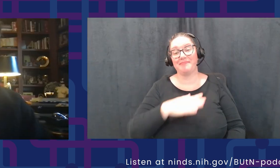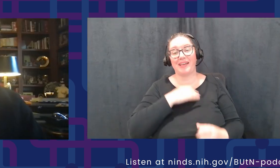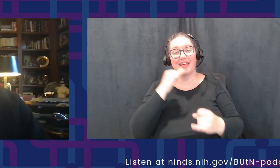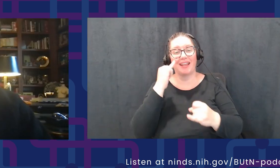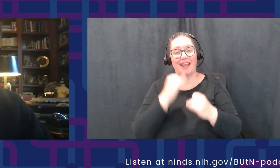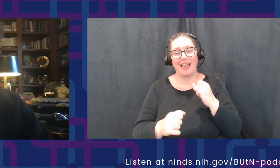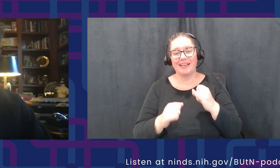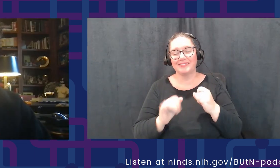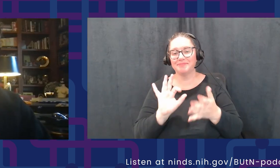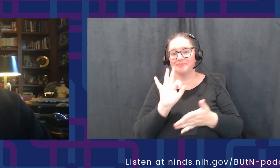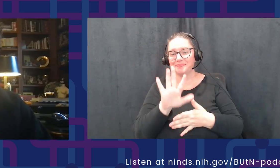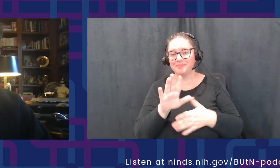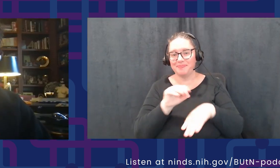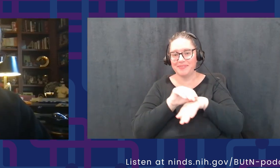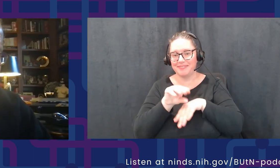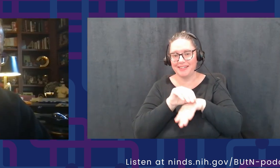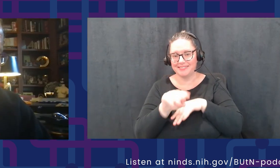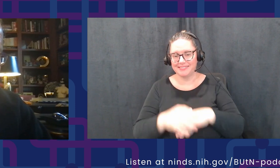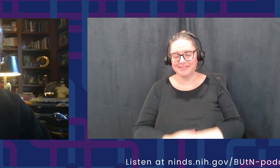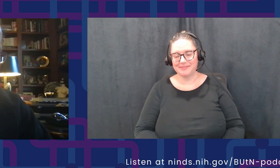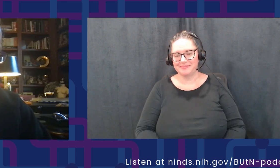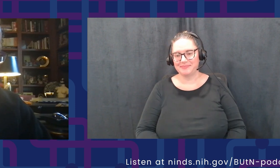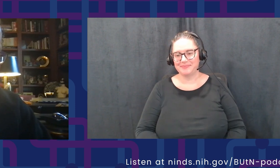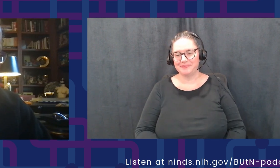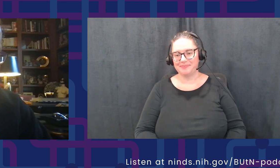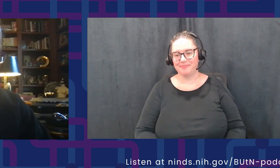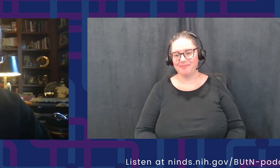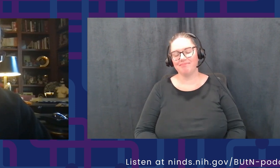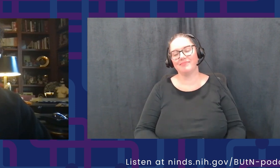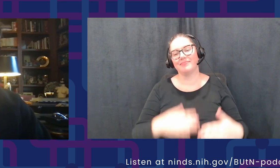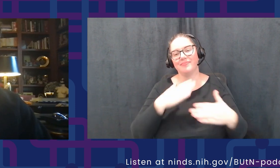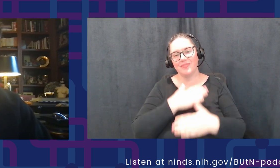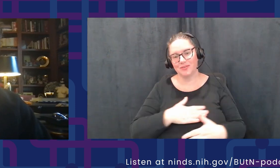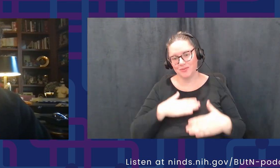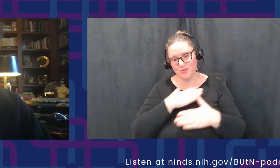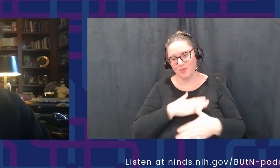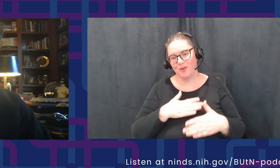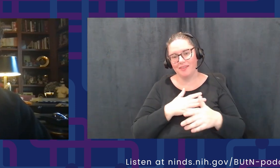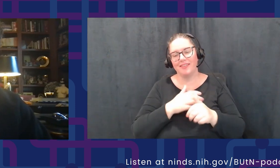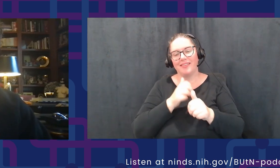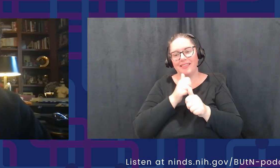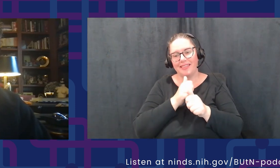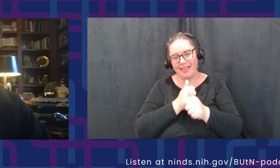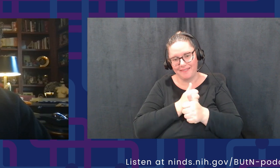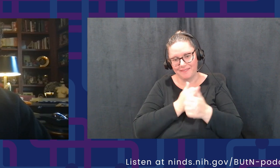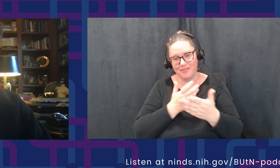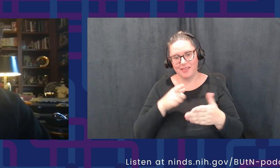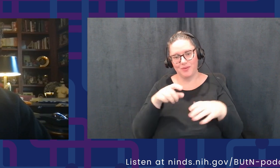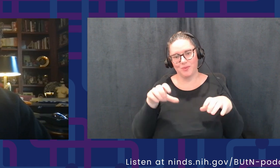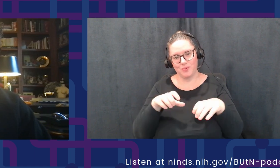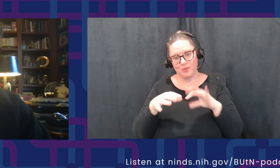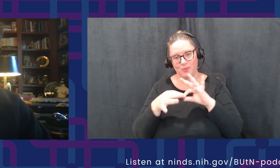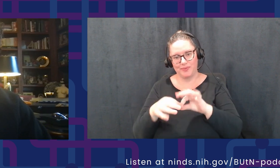Alfredo Quiñones-Hinojosa: My last piece of advice is enjoy everything that you do in science.